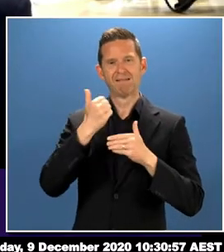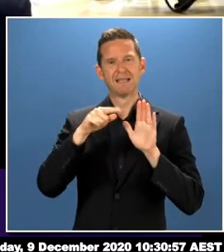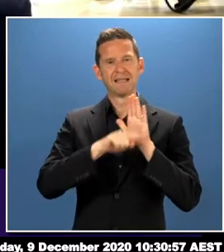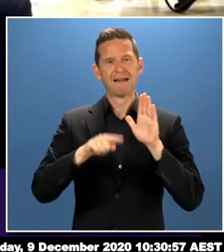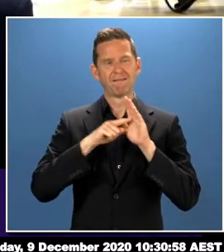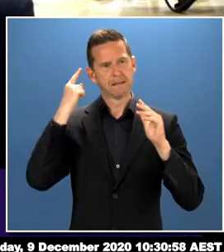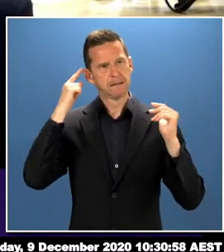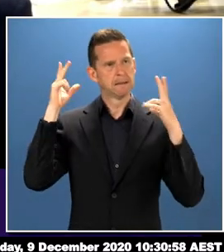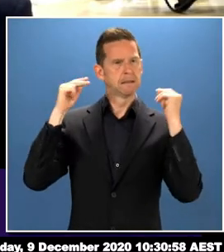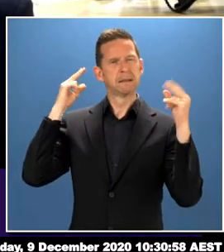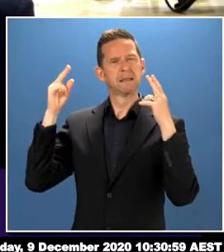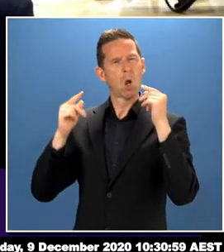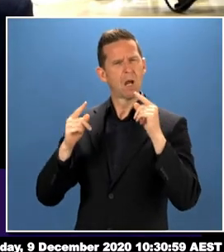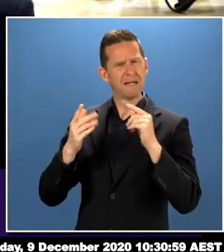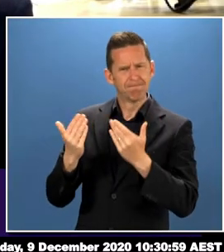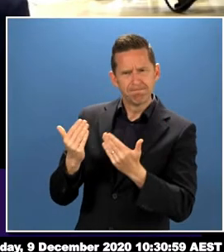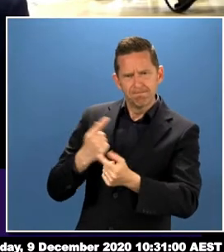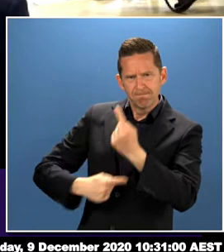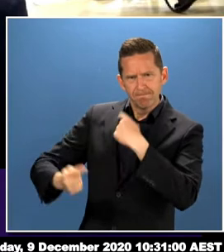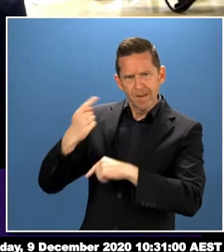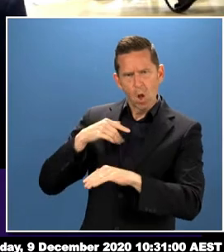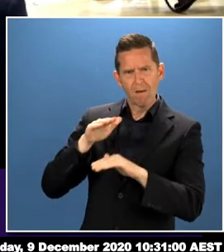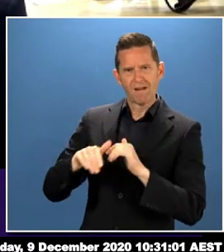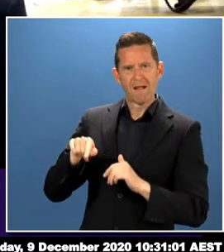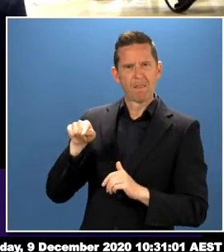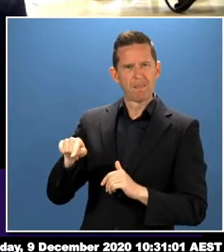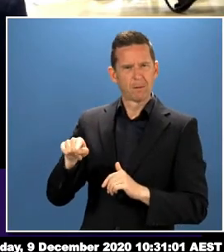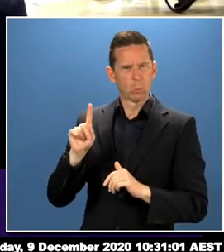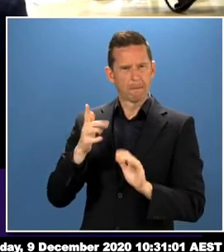Can you just explain to us what process you go through in